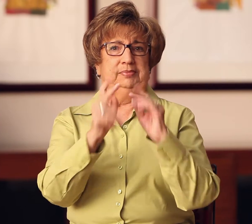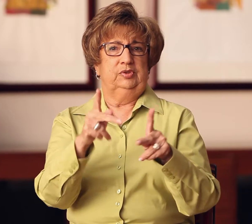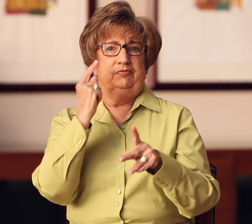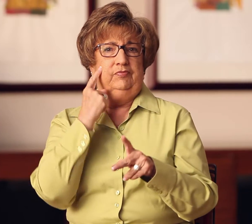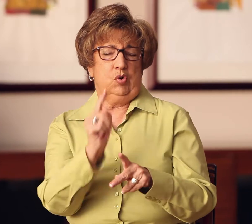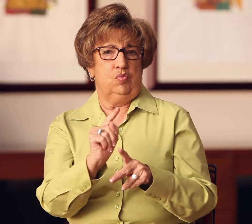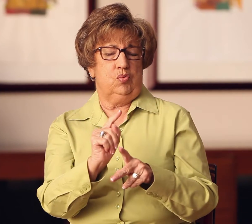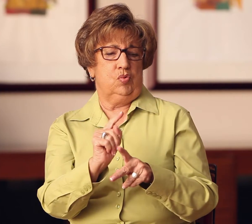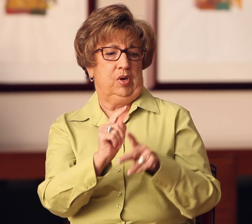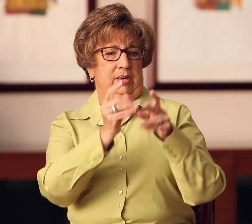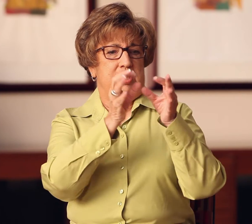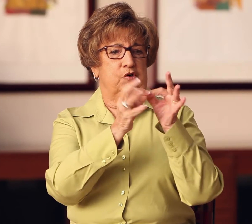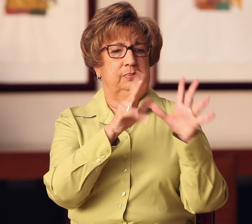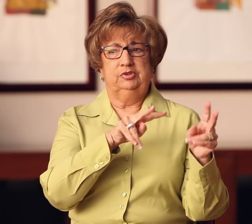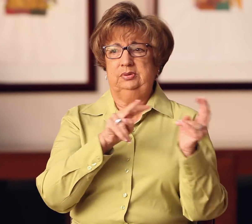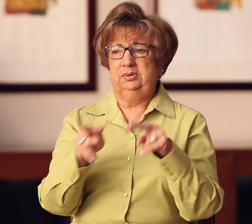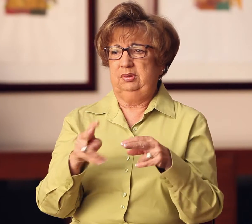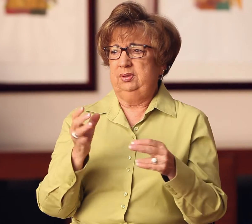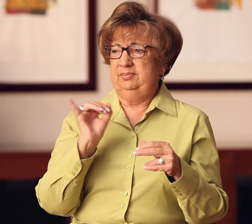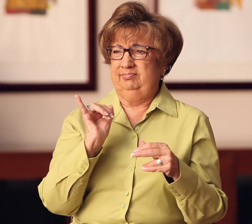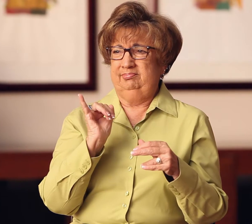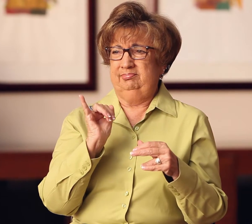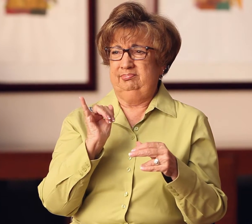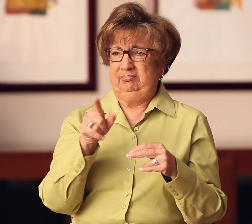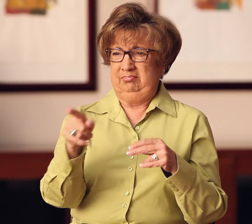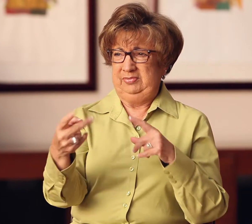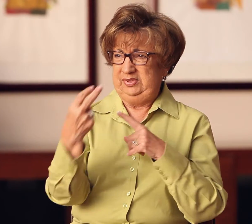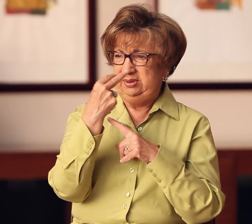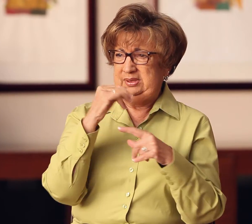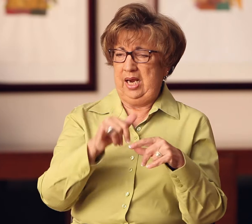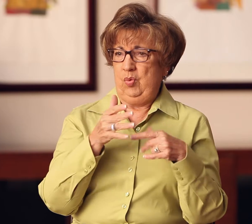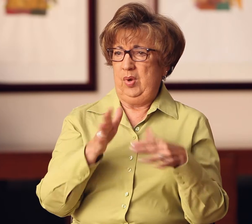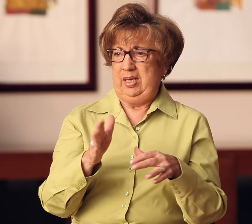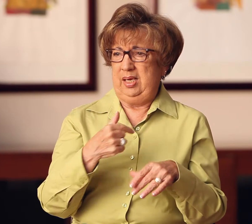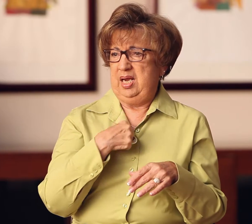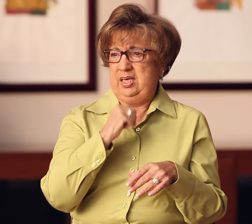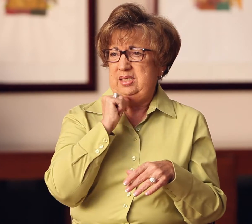opportunity for interpreters to understand how they are perceived; "I didn't know I was